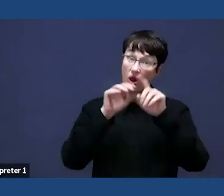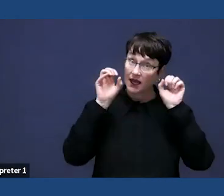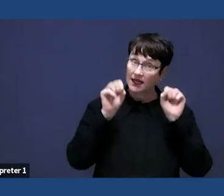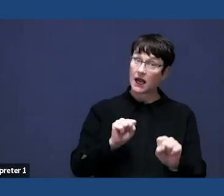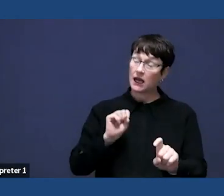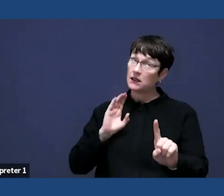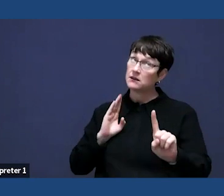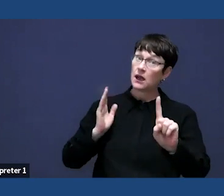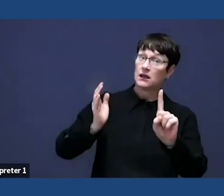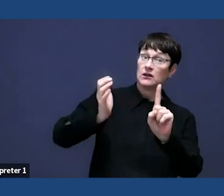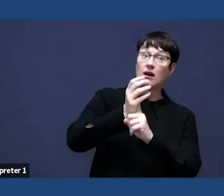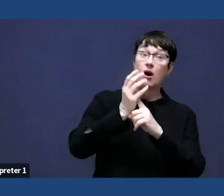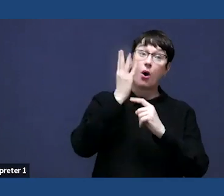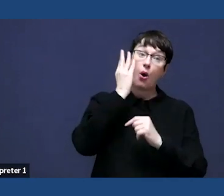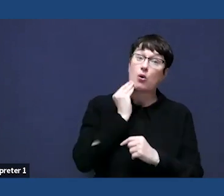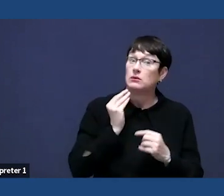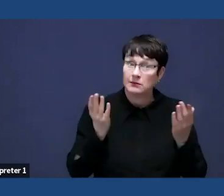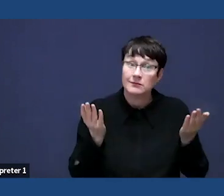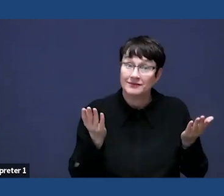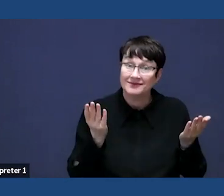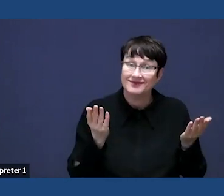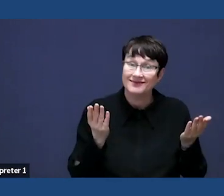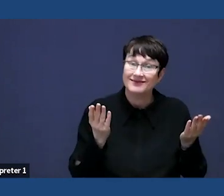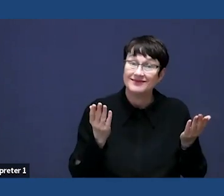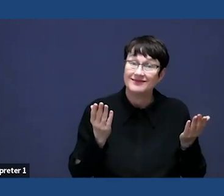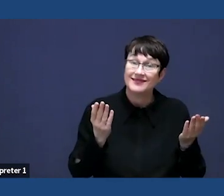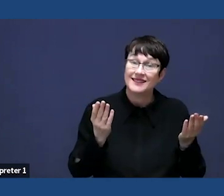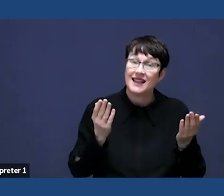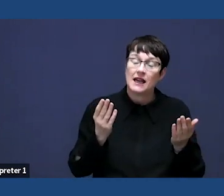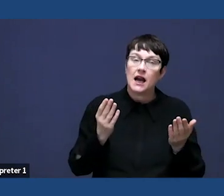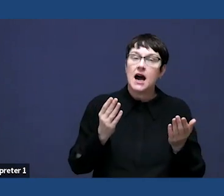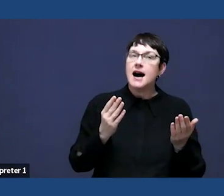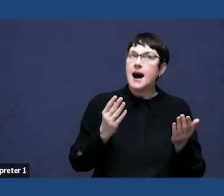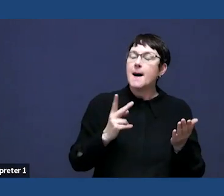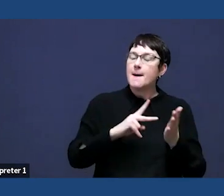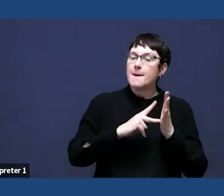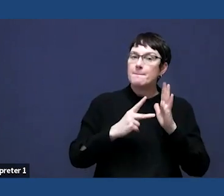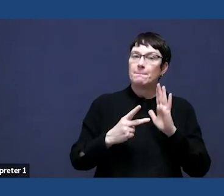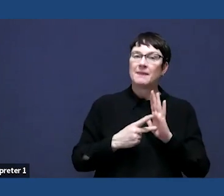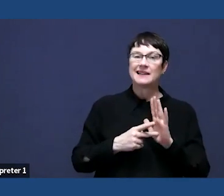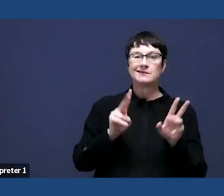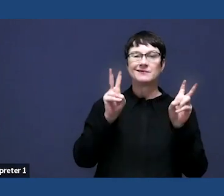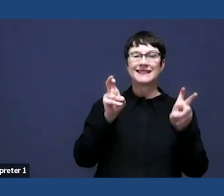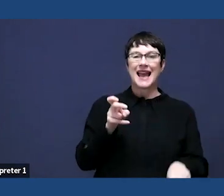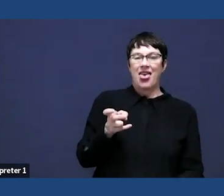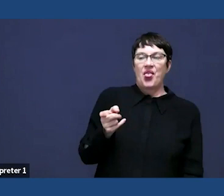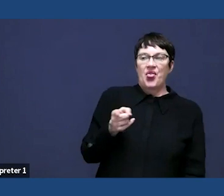So bottom line, this is not a topic about them. It's about a topic about all of us.